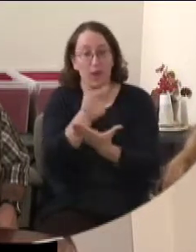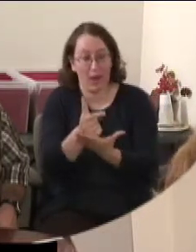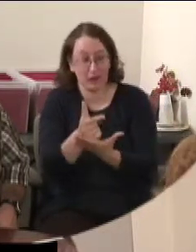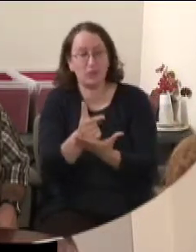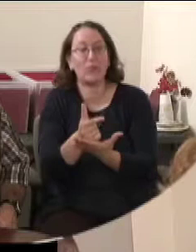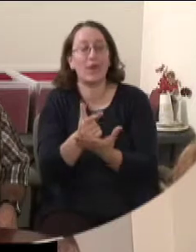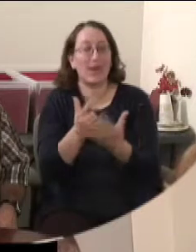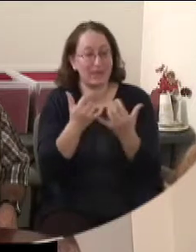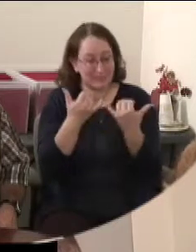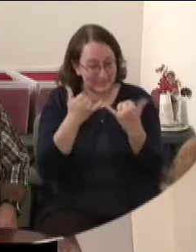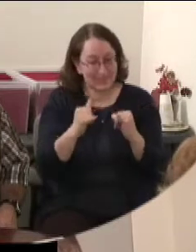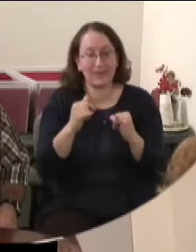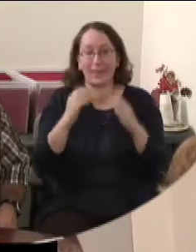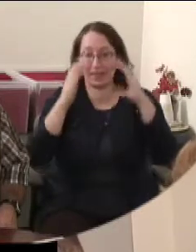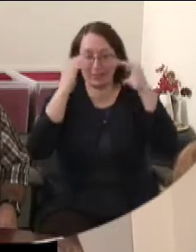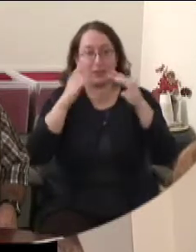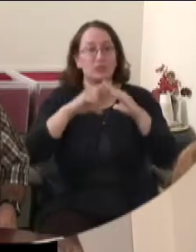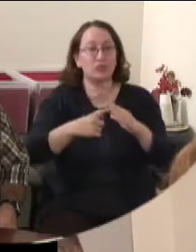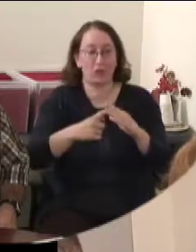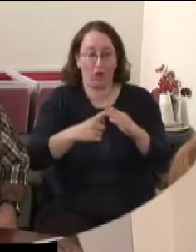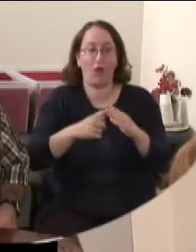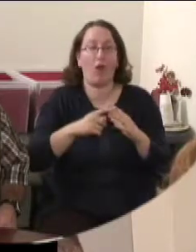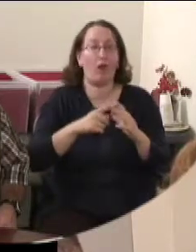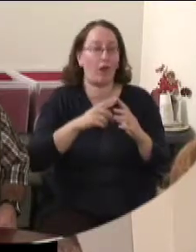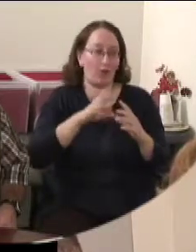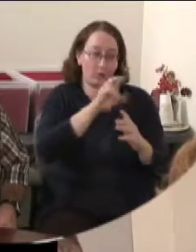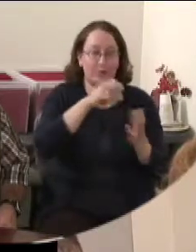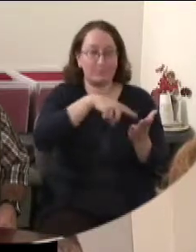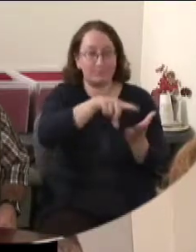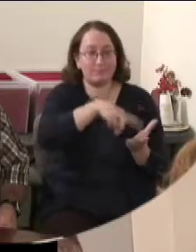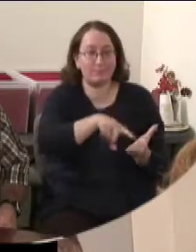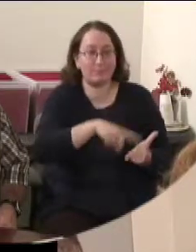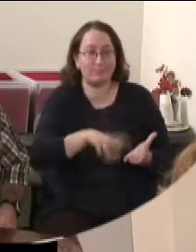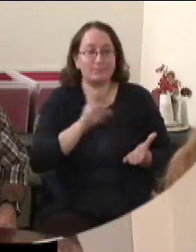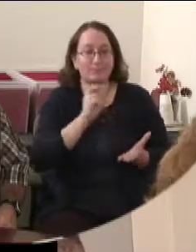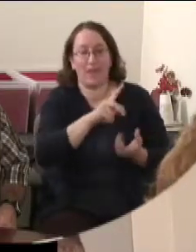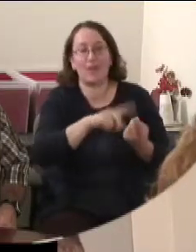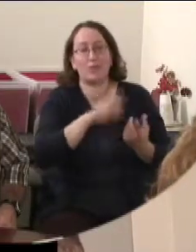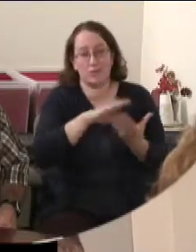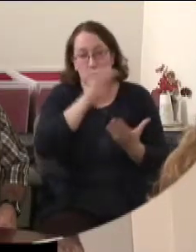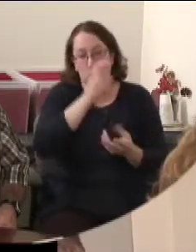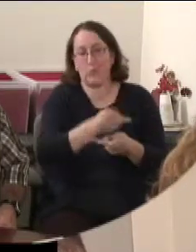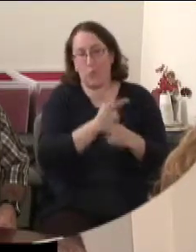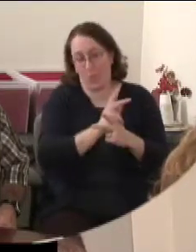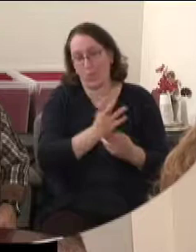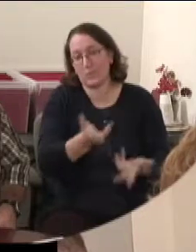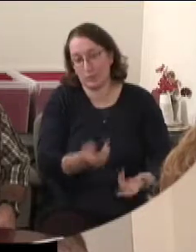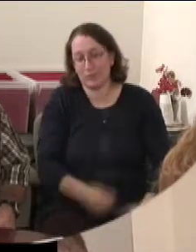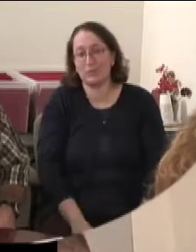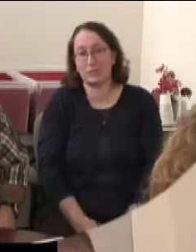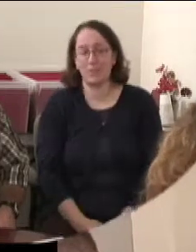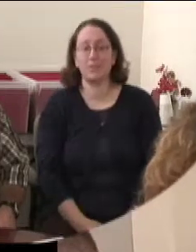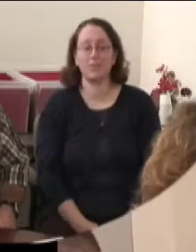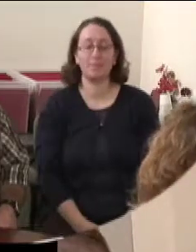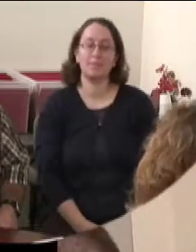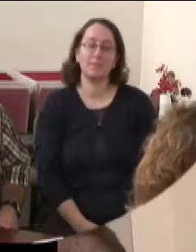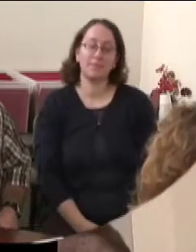that you are expected to start making a repayment on your student loans. Kelly: Right, right. Okay.